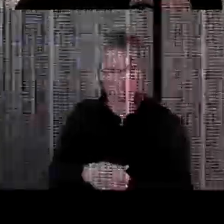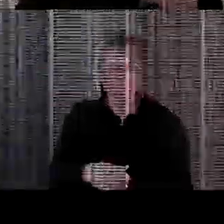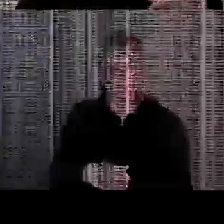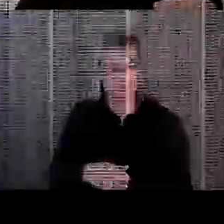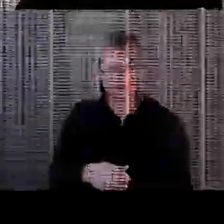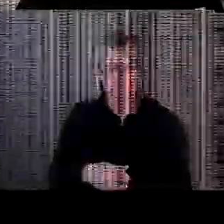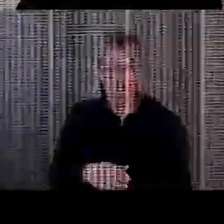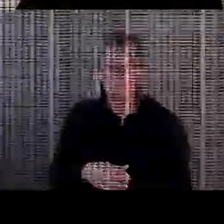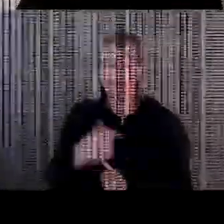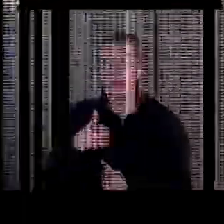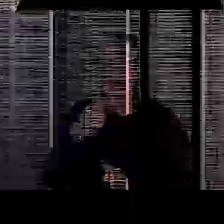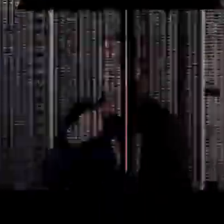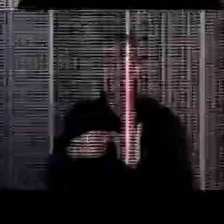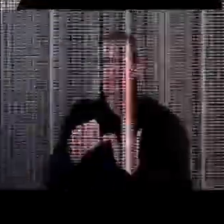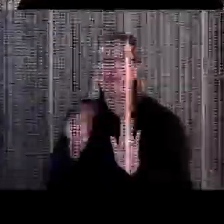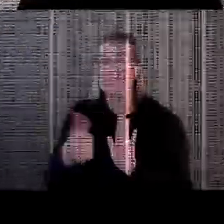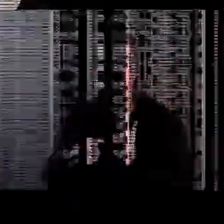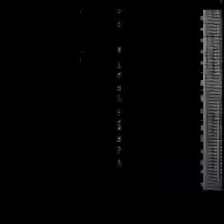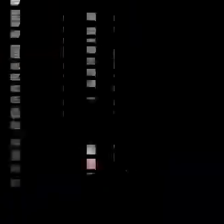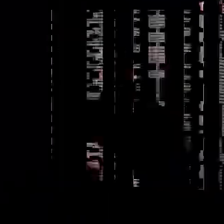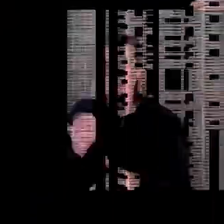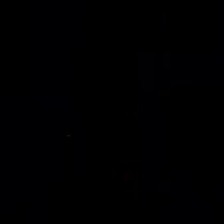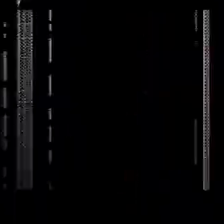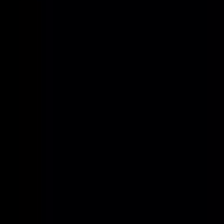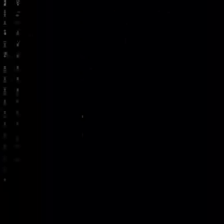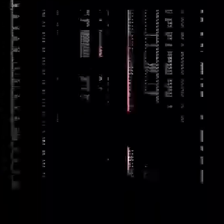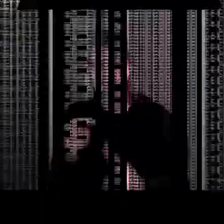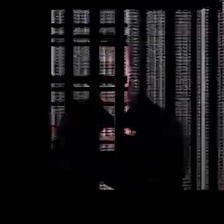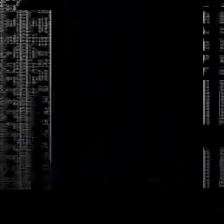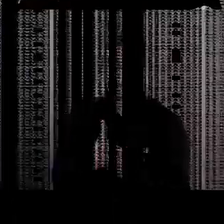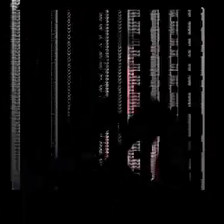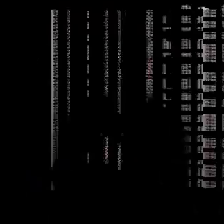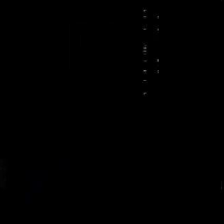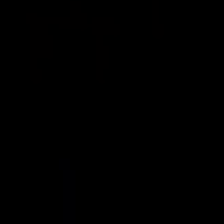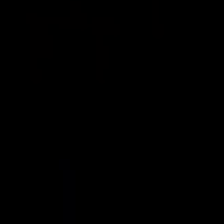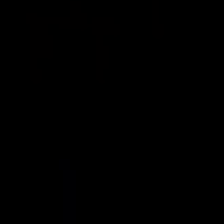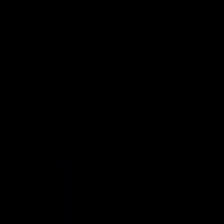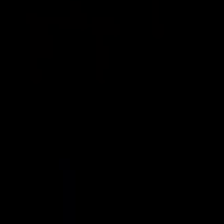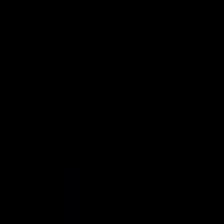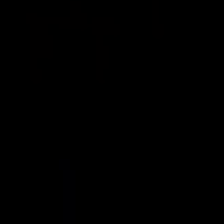I will be sharing other examples of aspects of accessibility that are rarely considered,